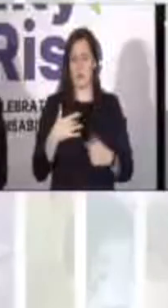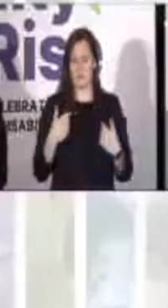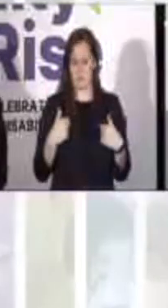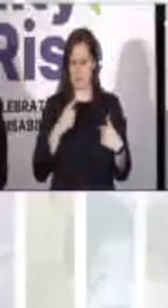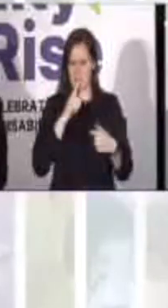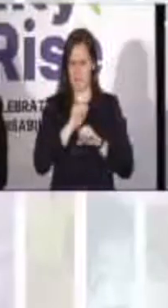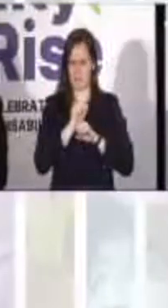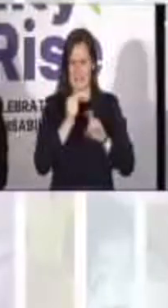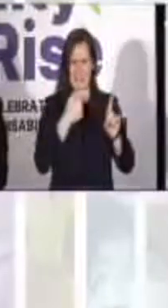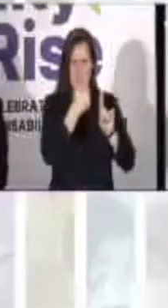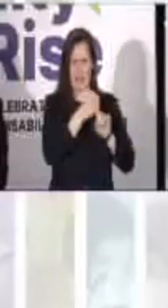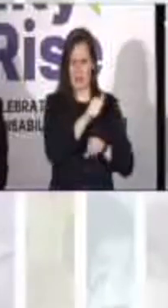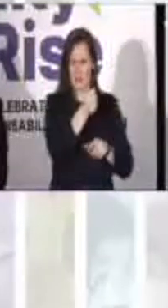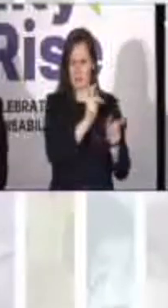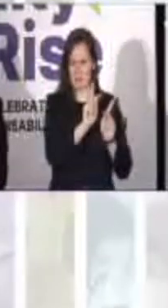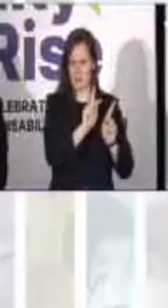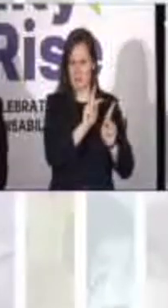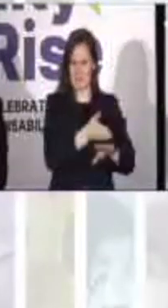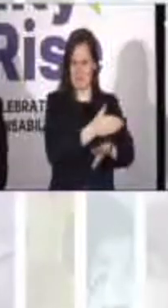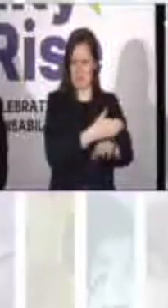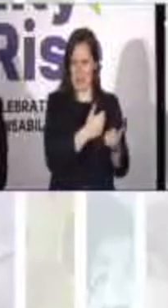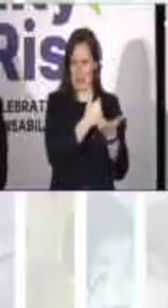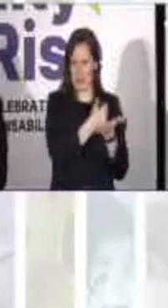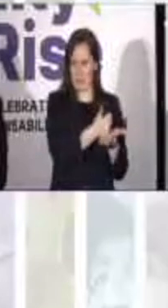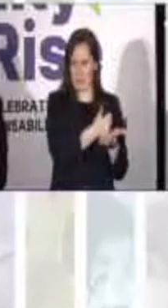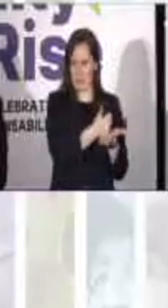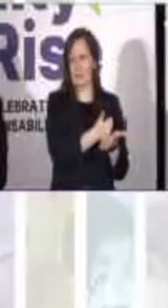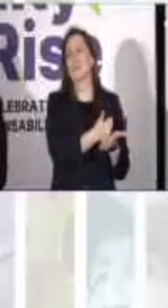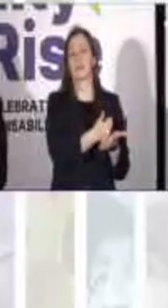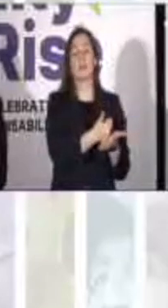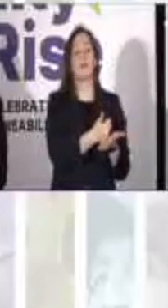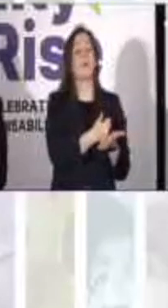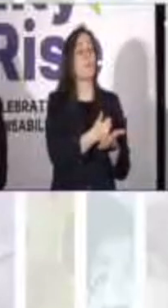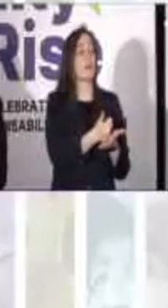BUT JUST KNOW THAT WHAT YOU DO DOES HAVE AN IMPACT.